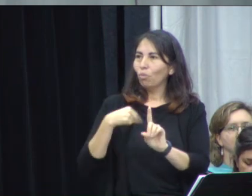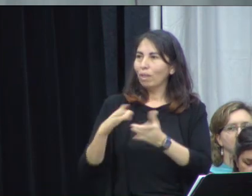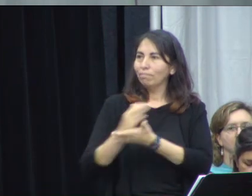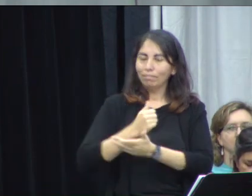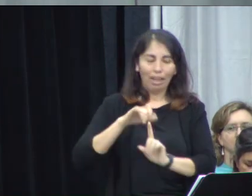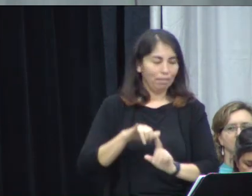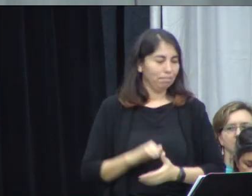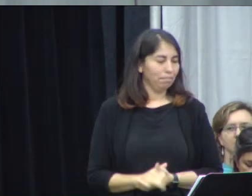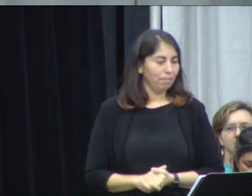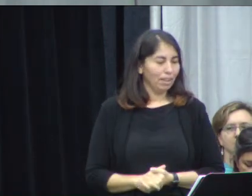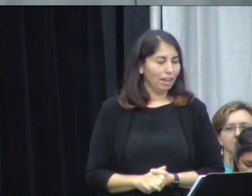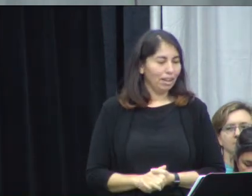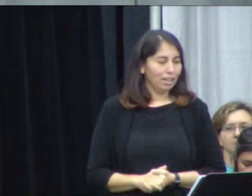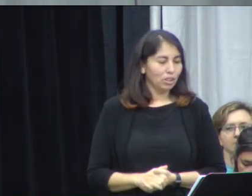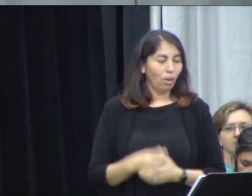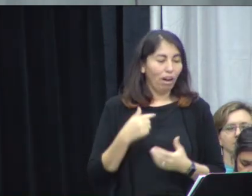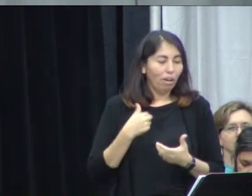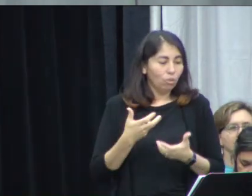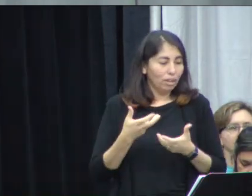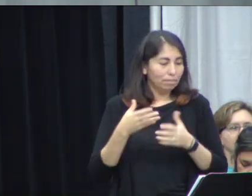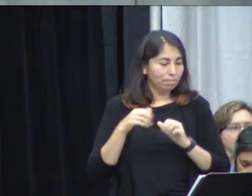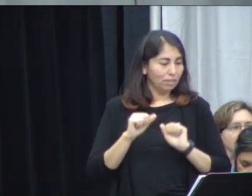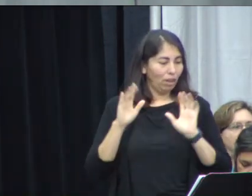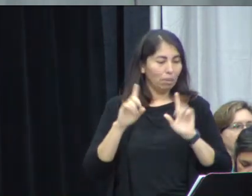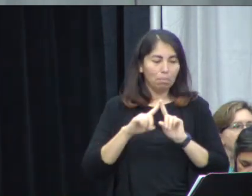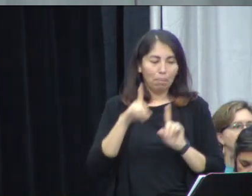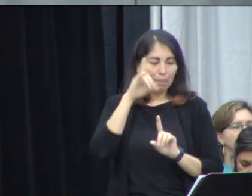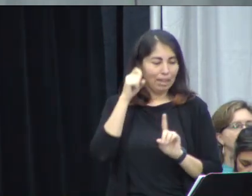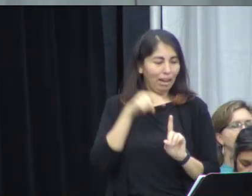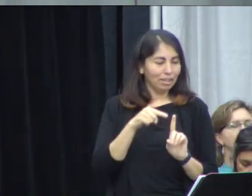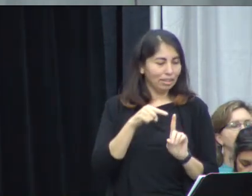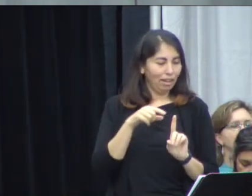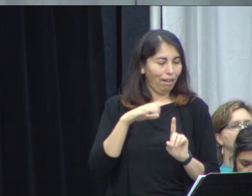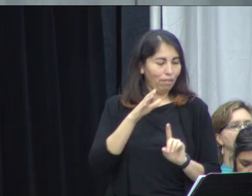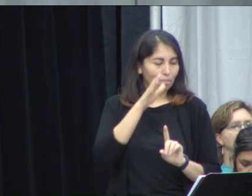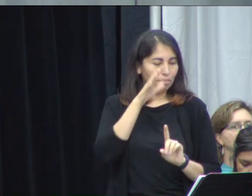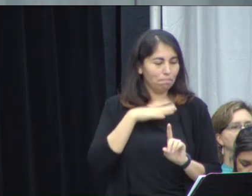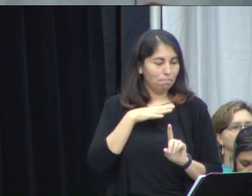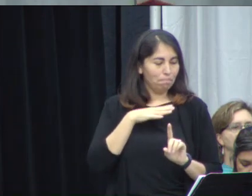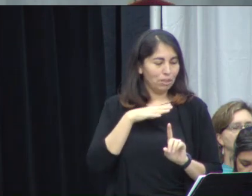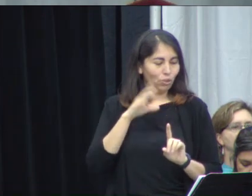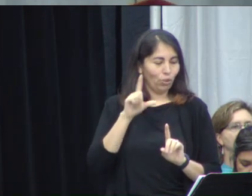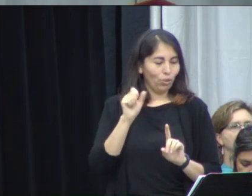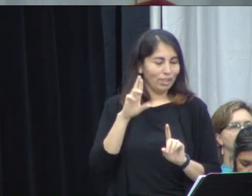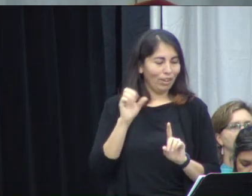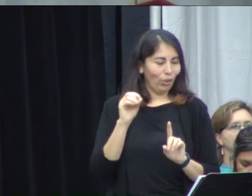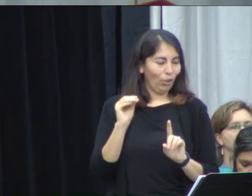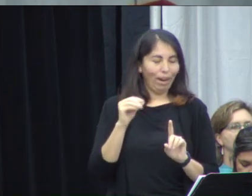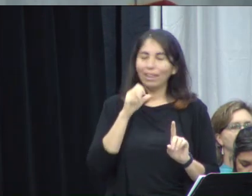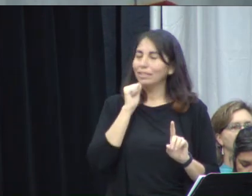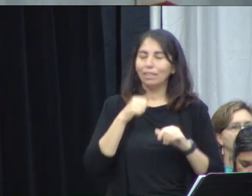but thanks to Marcos Lucero, I did not. Having someone who calls you every night and volunteers to help out or listens